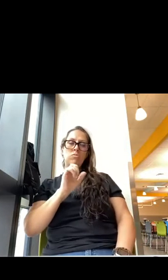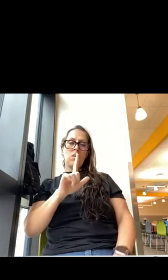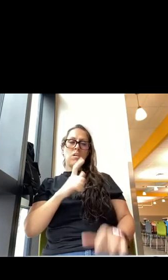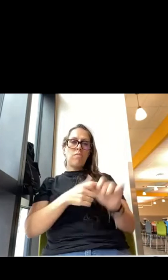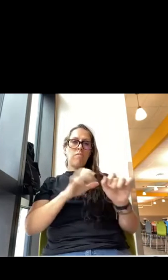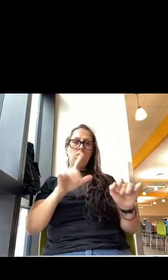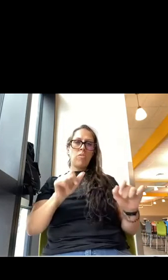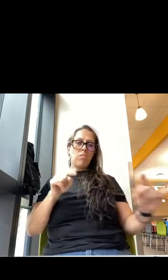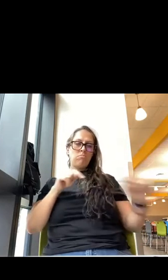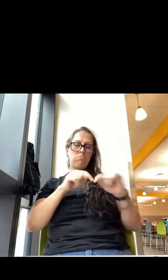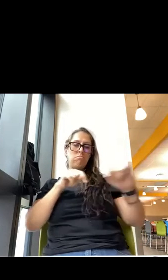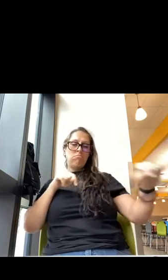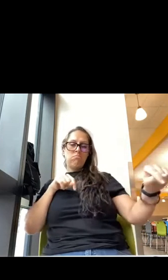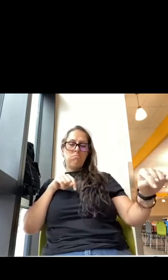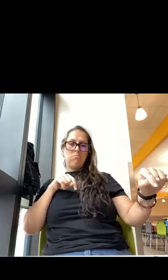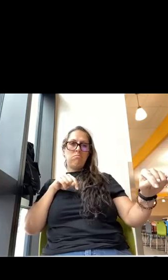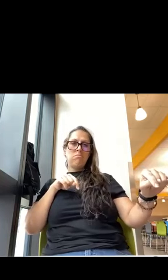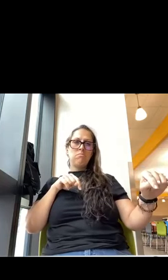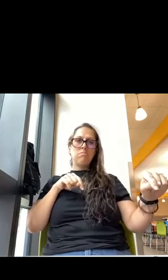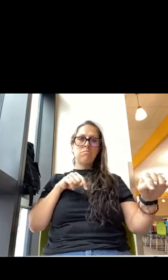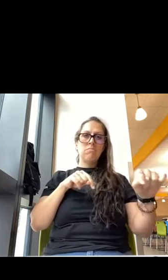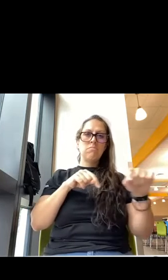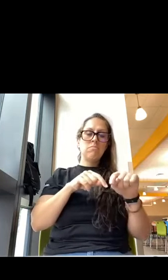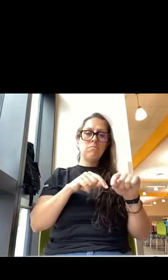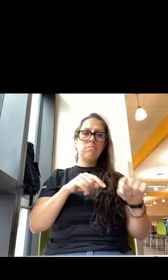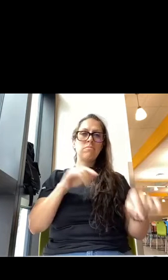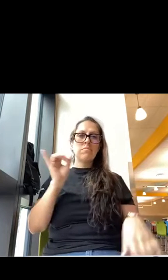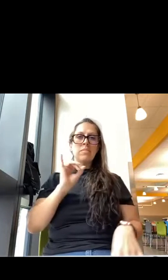It's, it's, it's far, you know, you know it would be like an